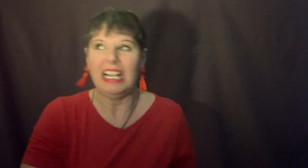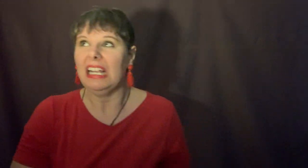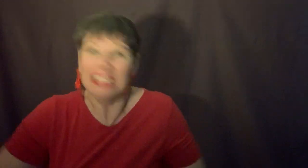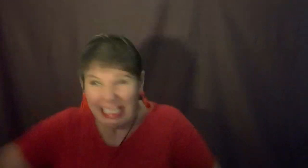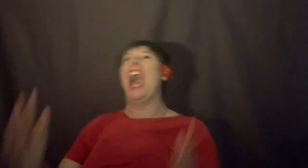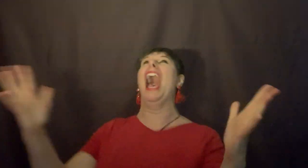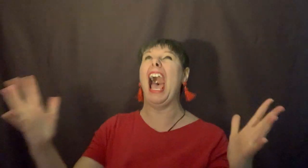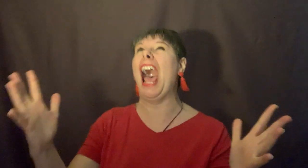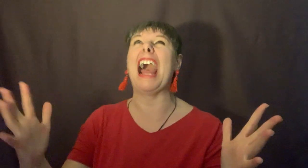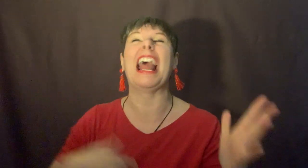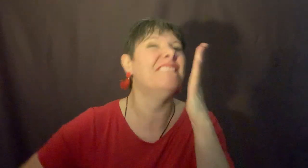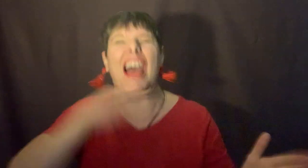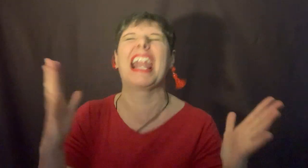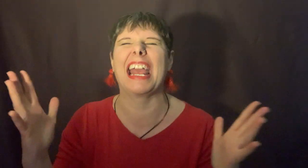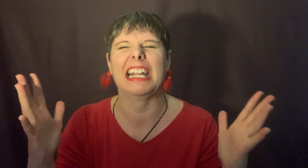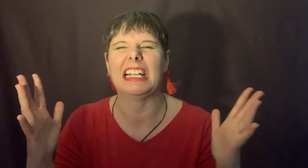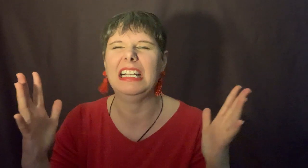AAAAAAHHHHHHH! I've had it.